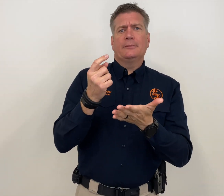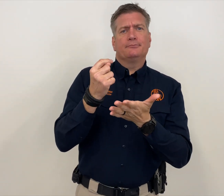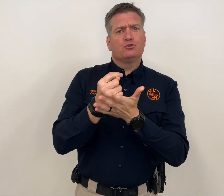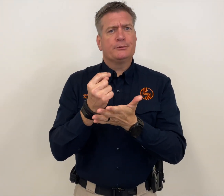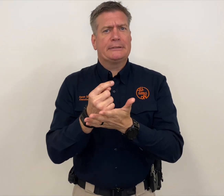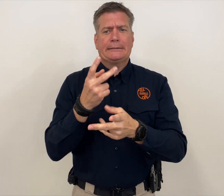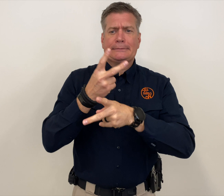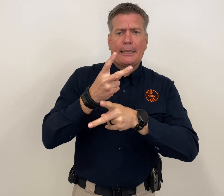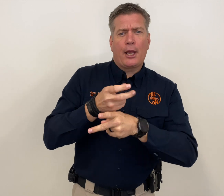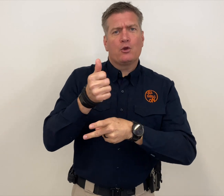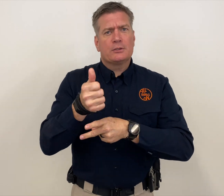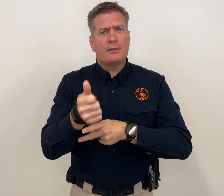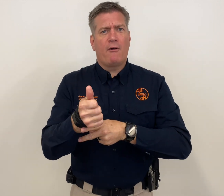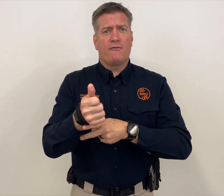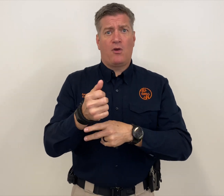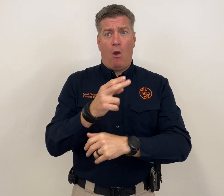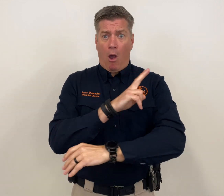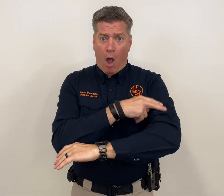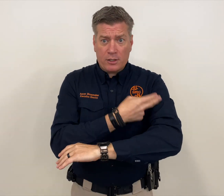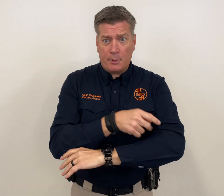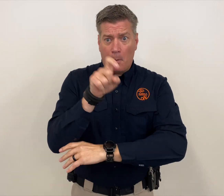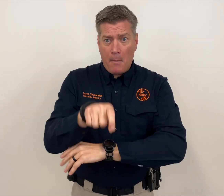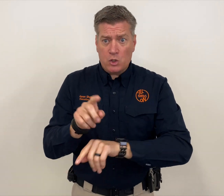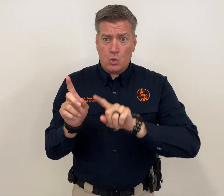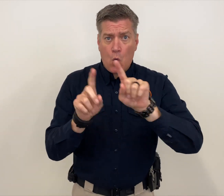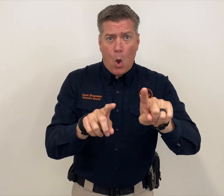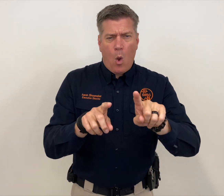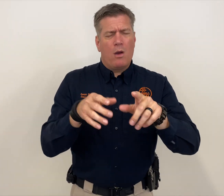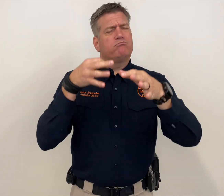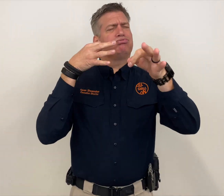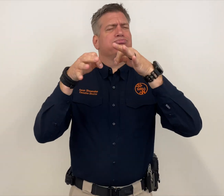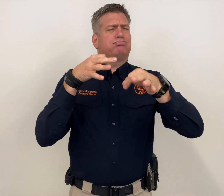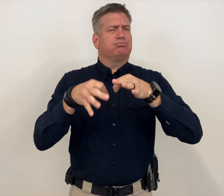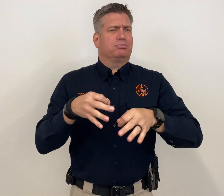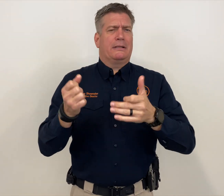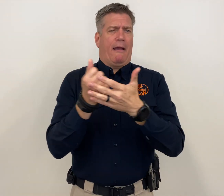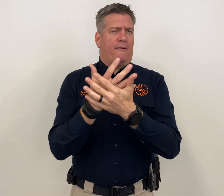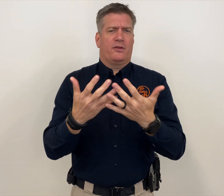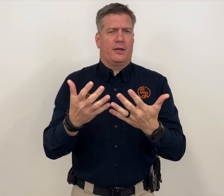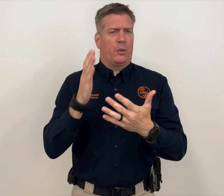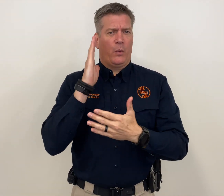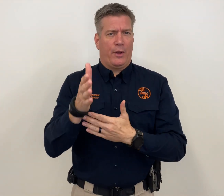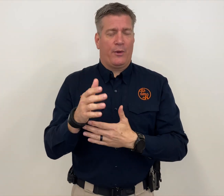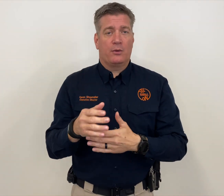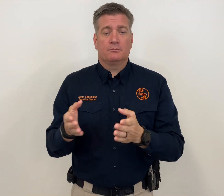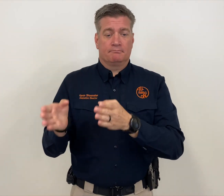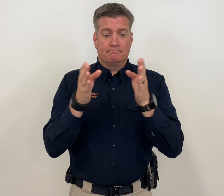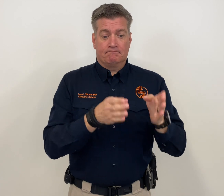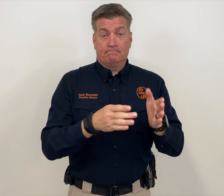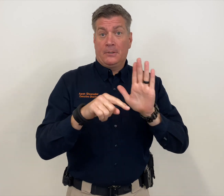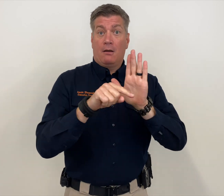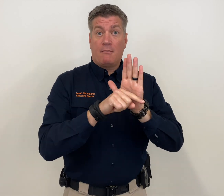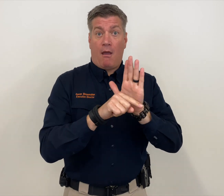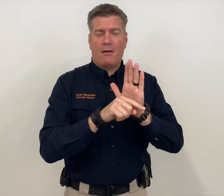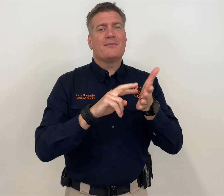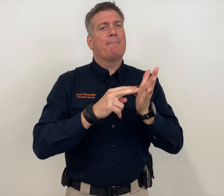to care for yourself and whether or not you need to go to the hospital, if your